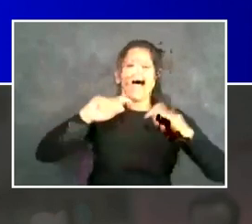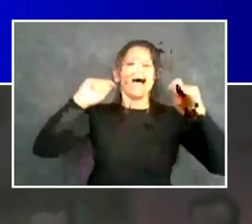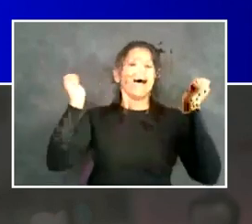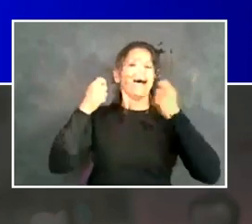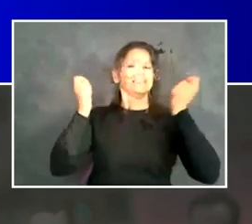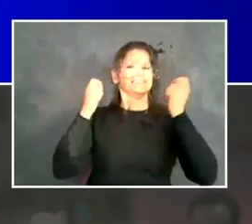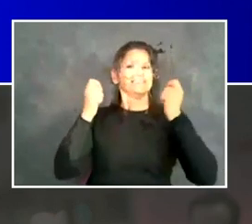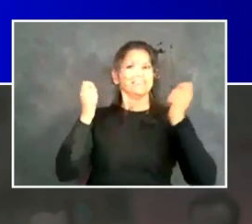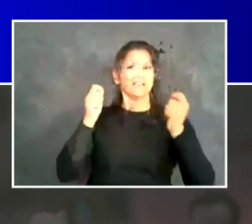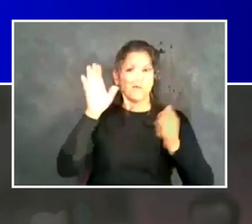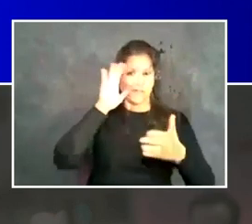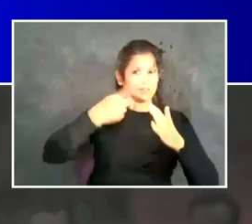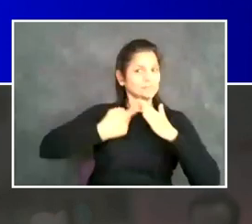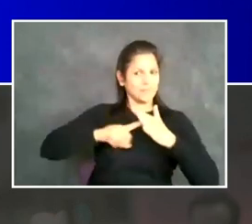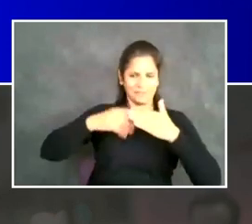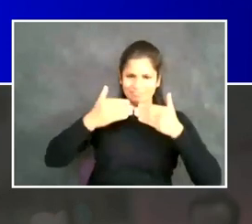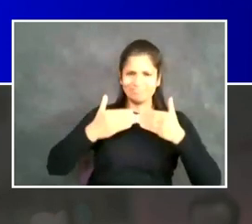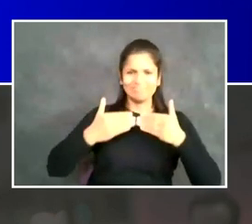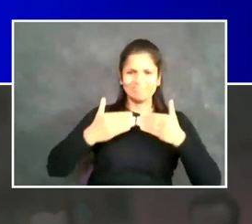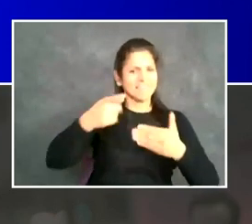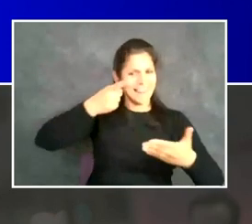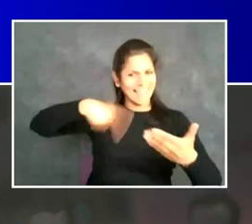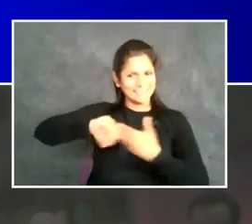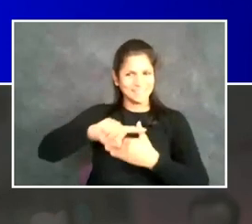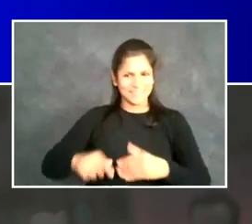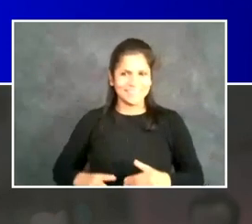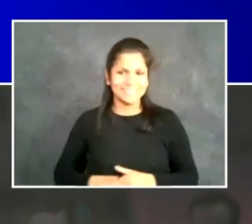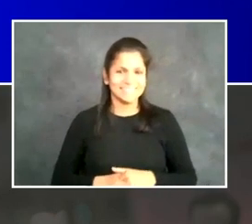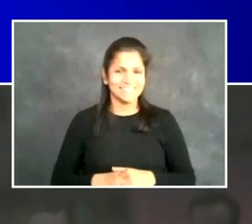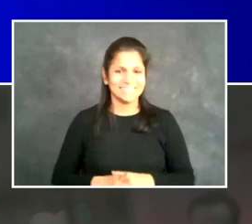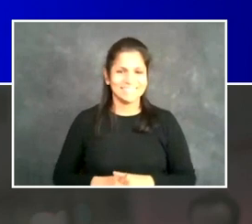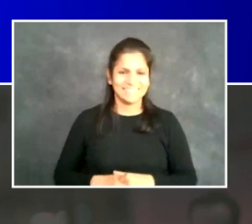SO, AGAIN, NOT THIS WEEK, BUT